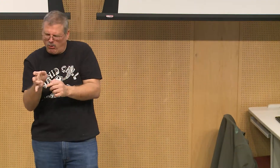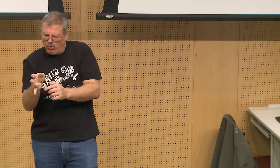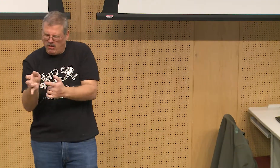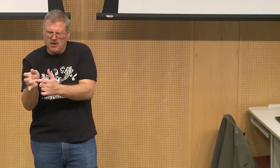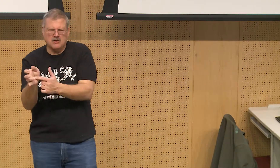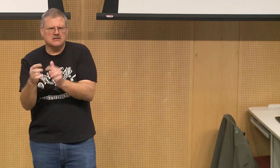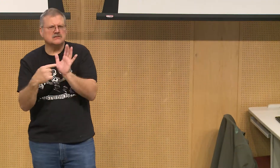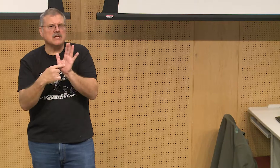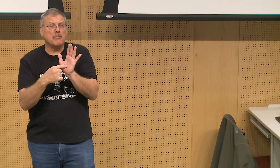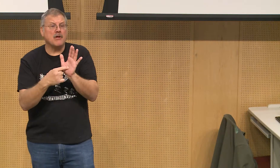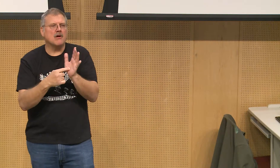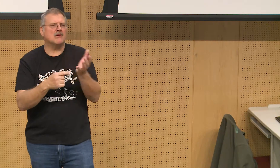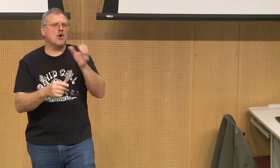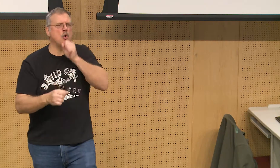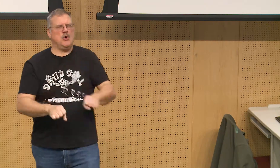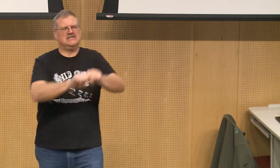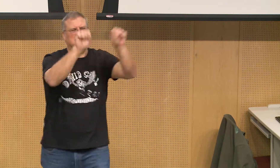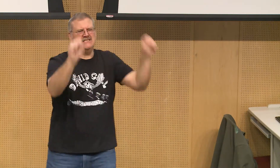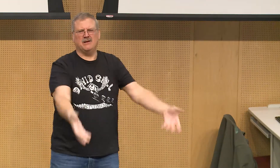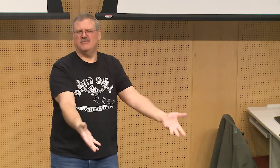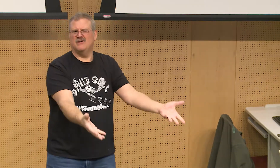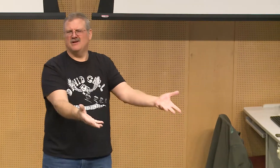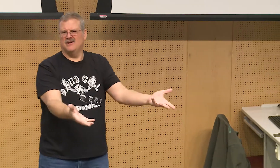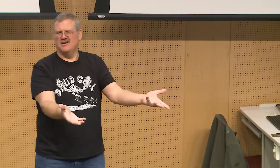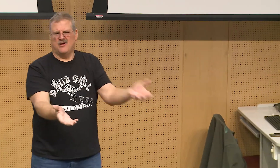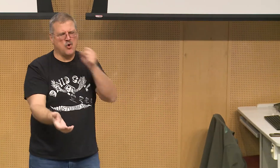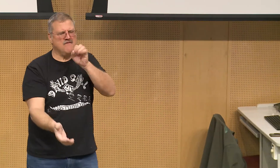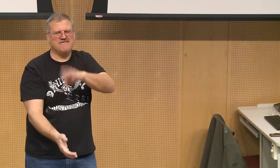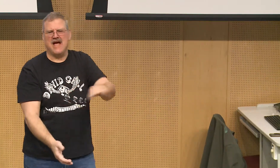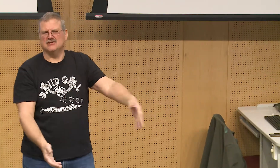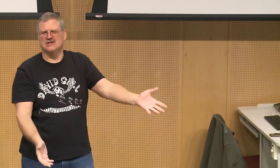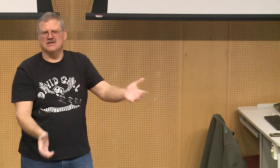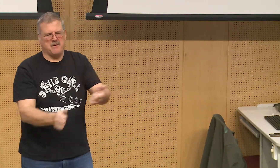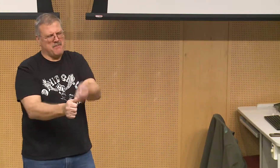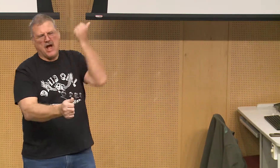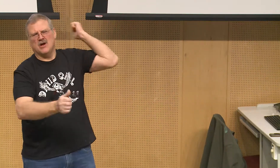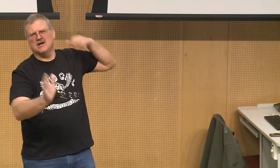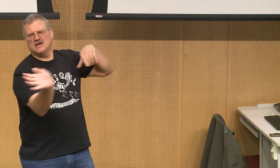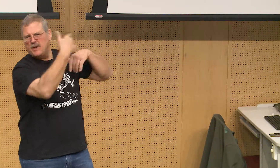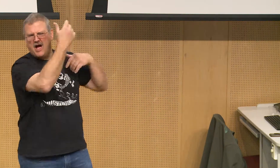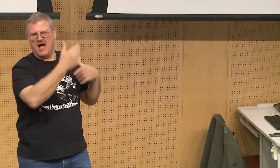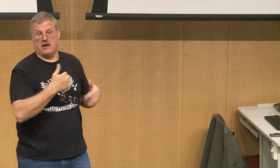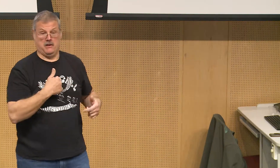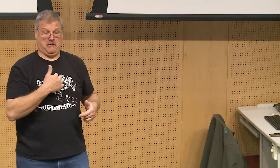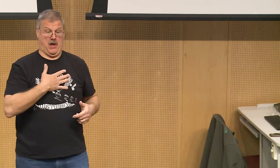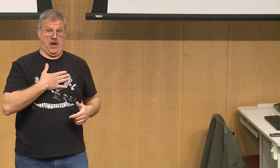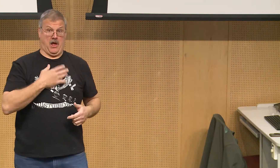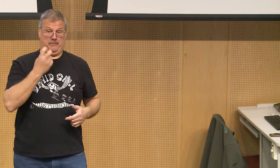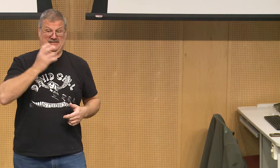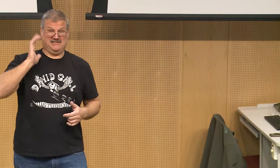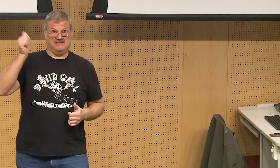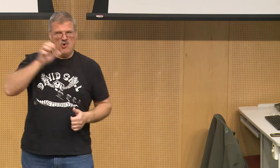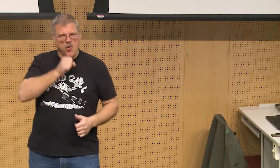and you look at the old hand representing an old system, backward and behind.